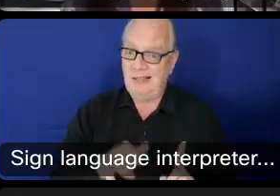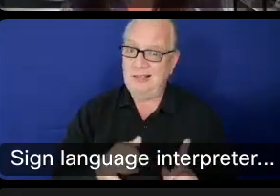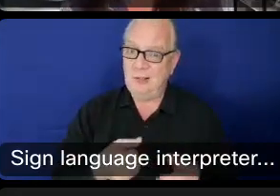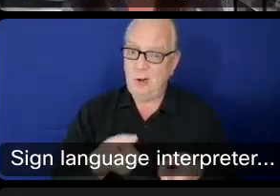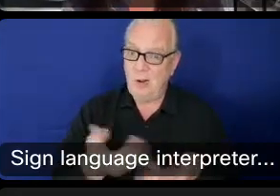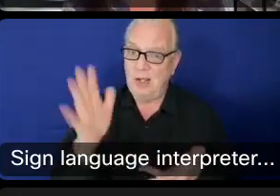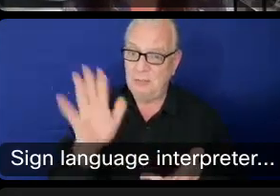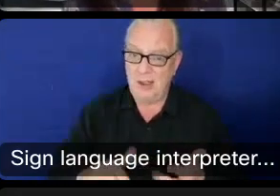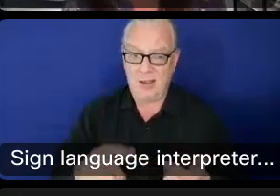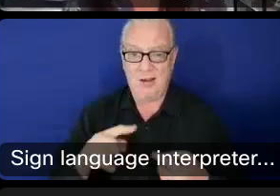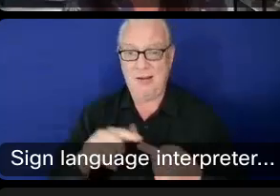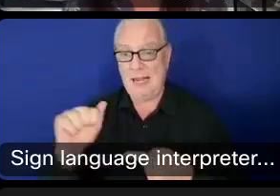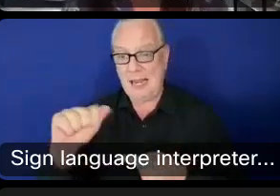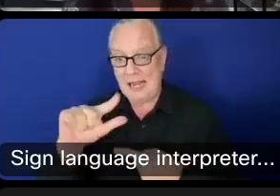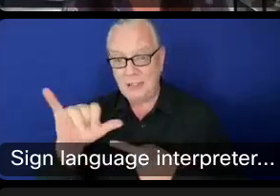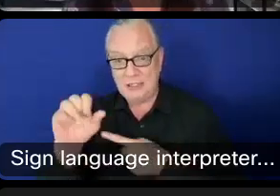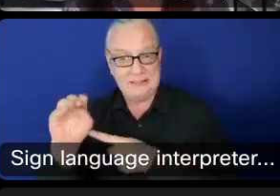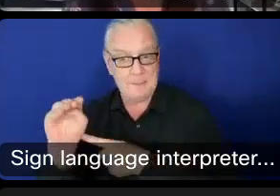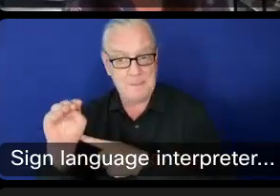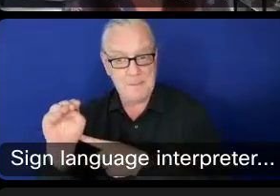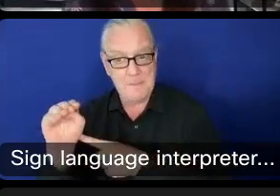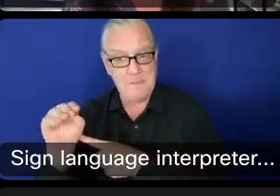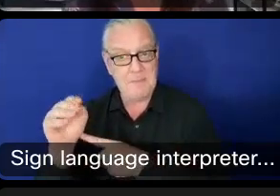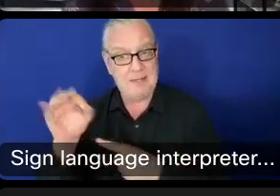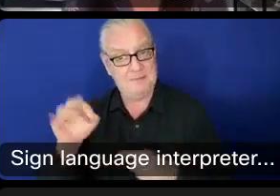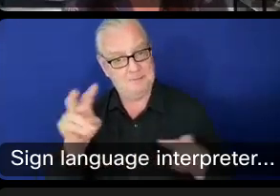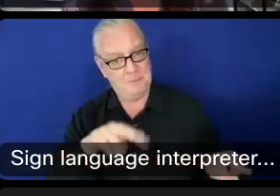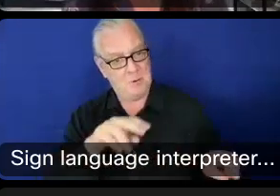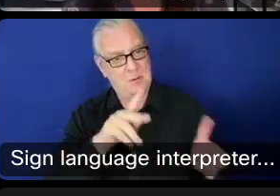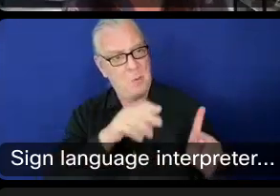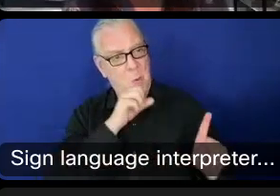ageism and how we often think of people who are older is not